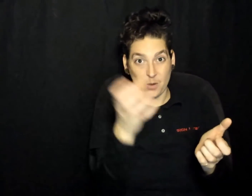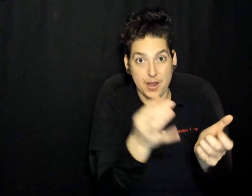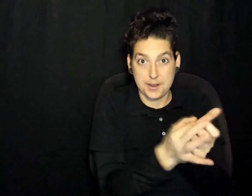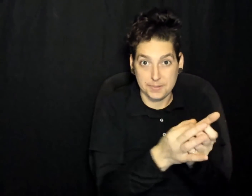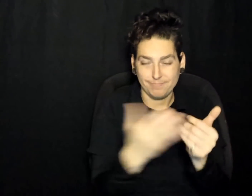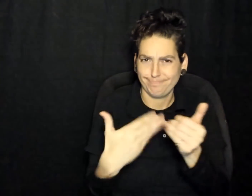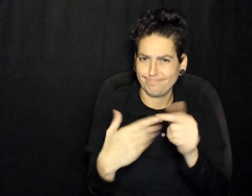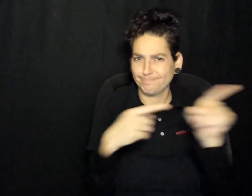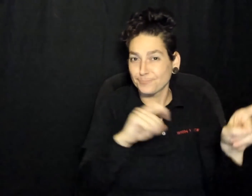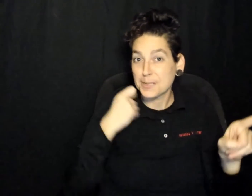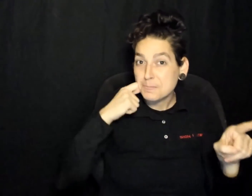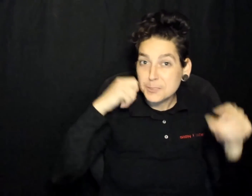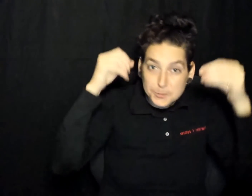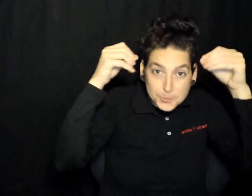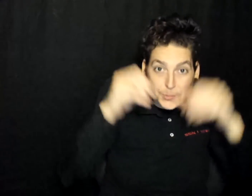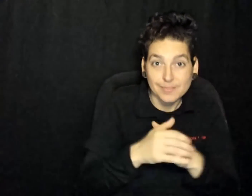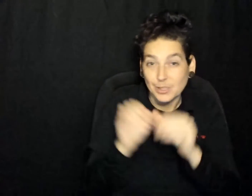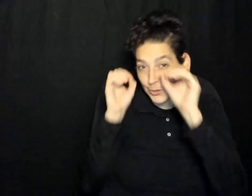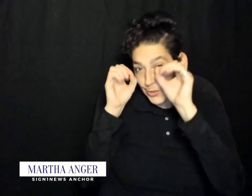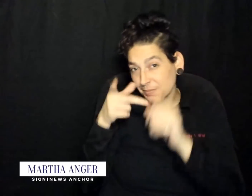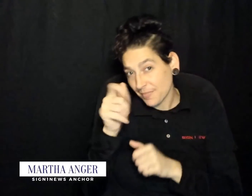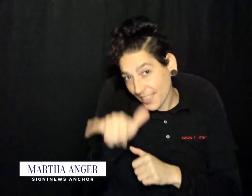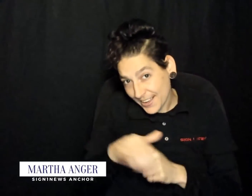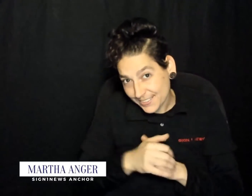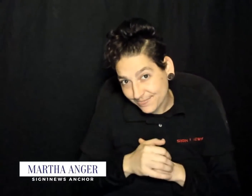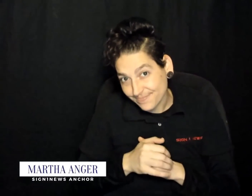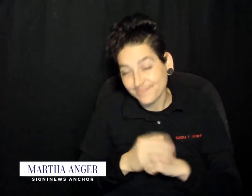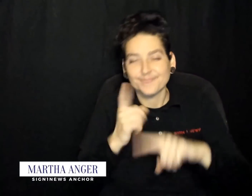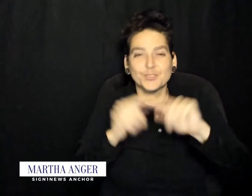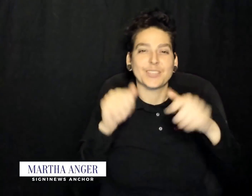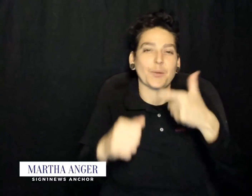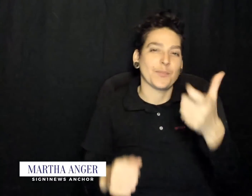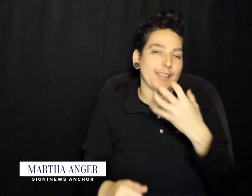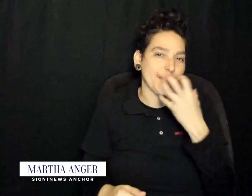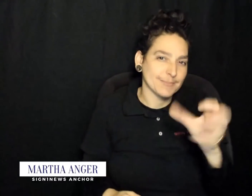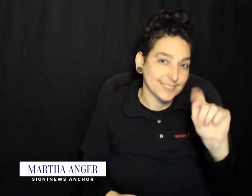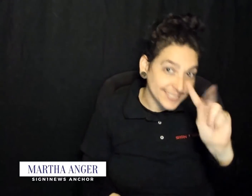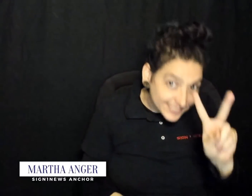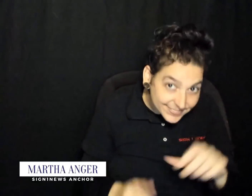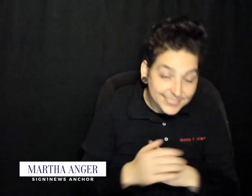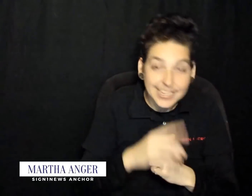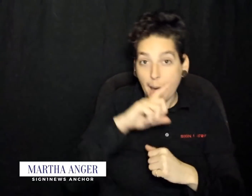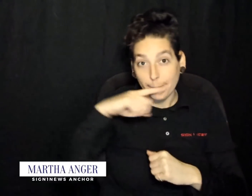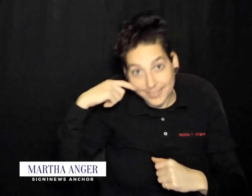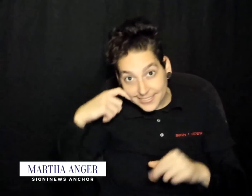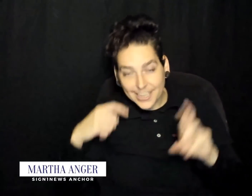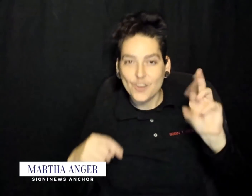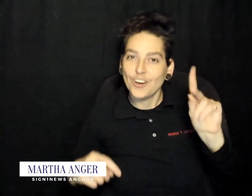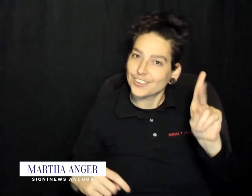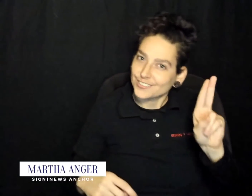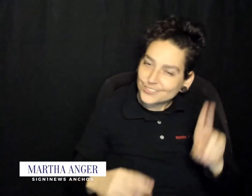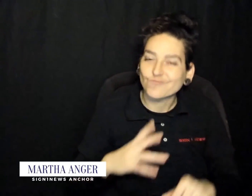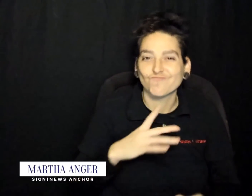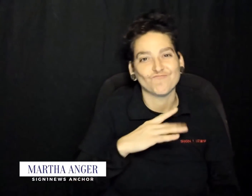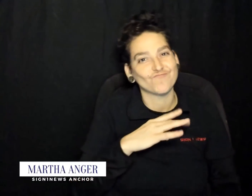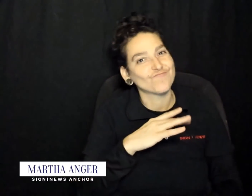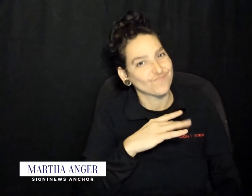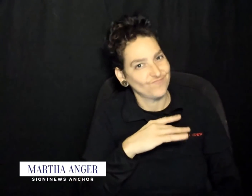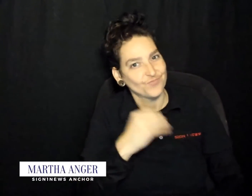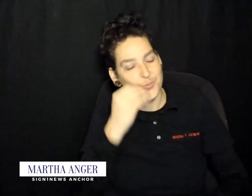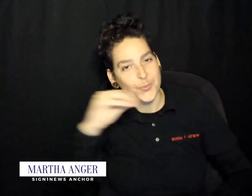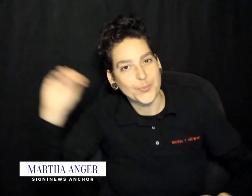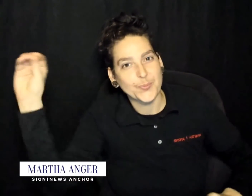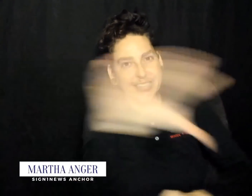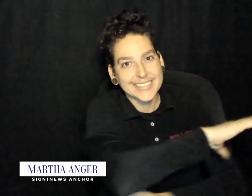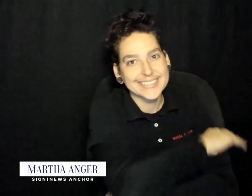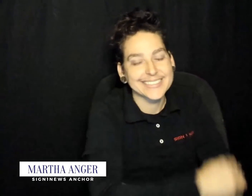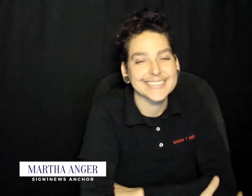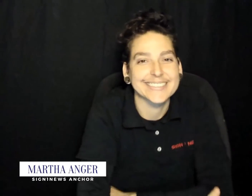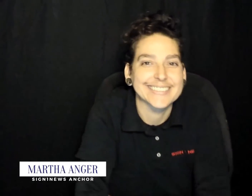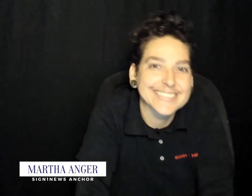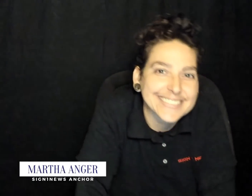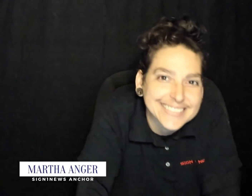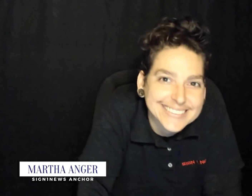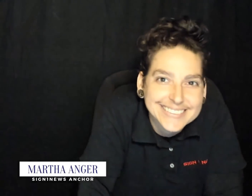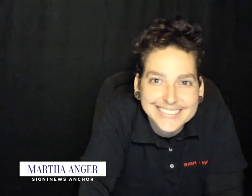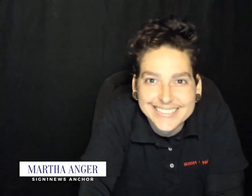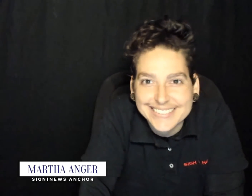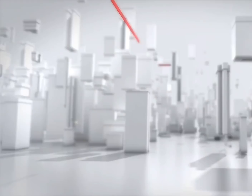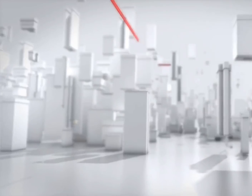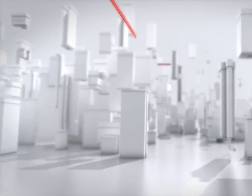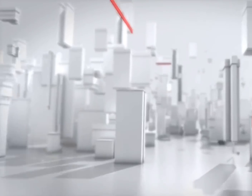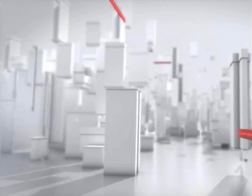app store or Google play store on your smart phone you can also watch on Apple TV Amazon and Roku